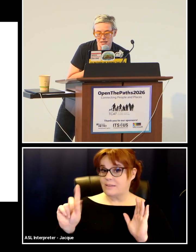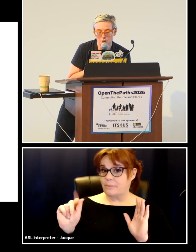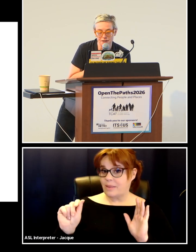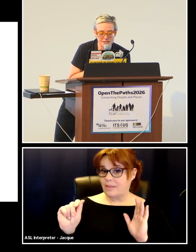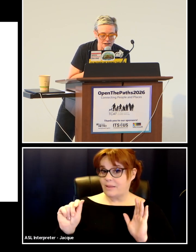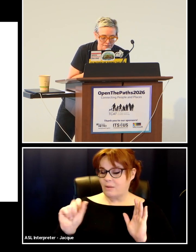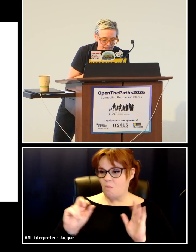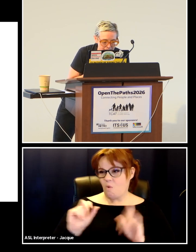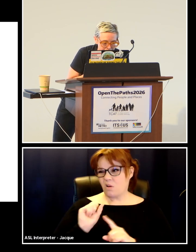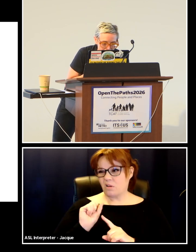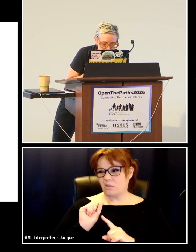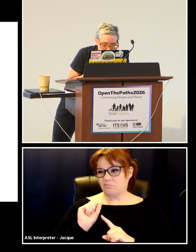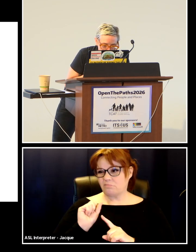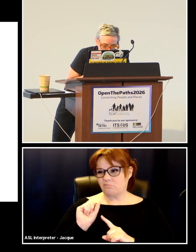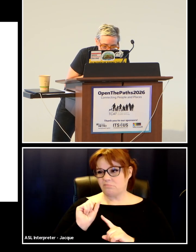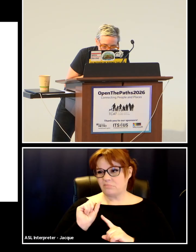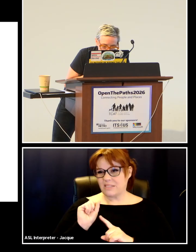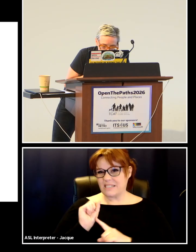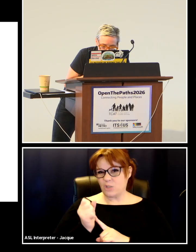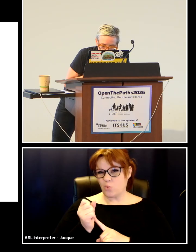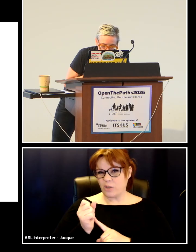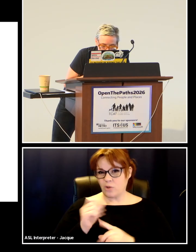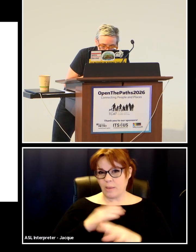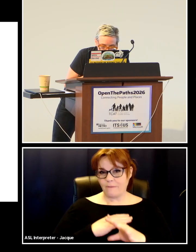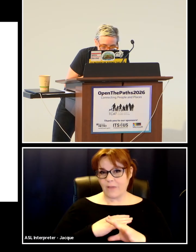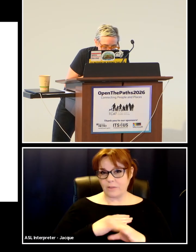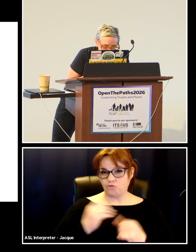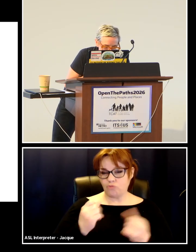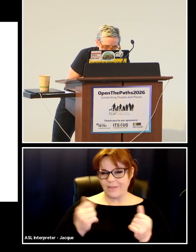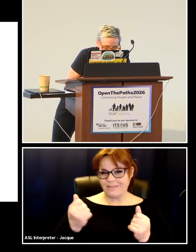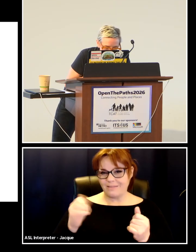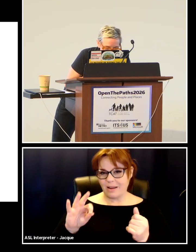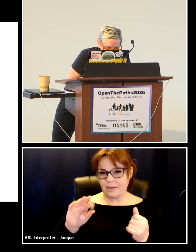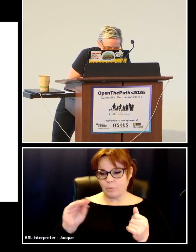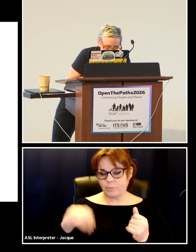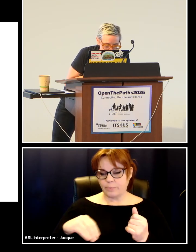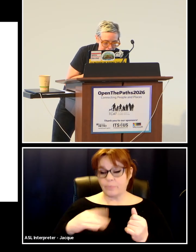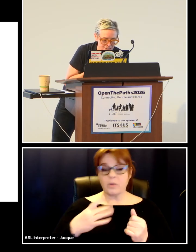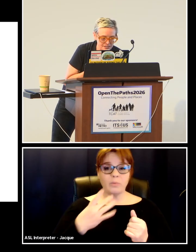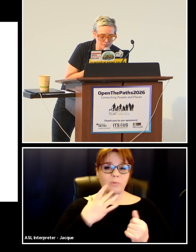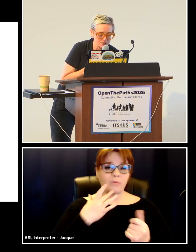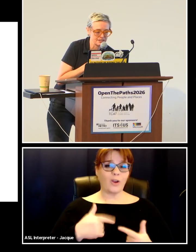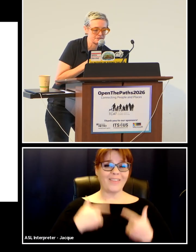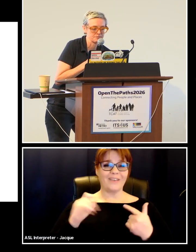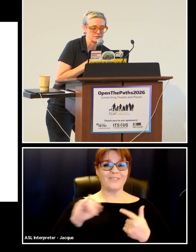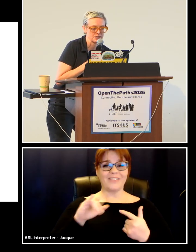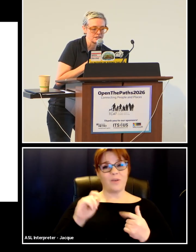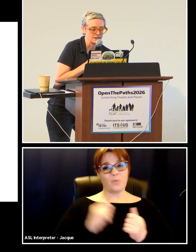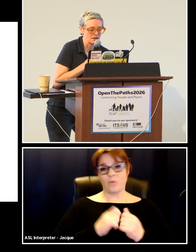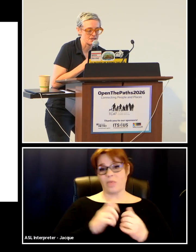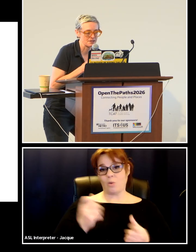that prevents driving is 19%. And then prefer a lifestyle without a car is 17%. Um and then